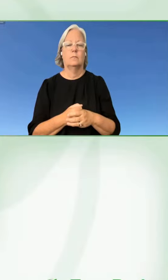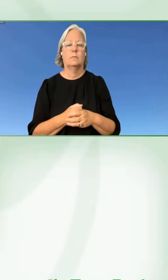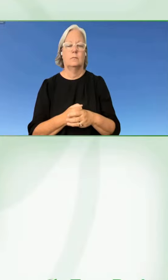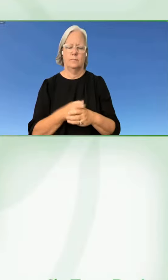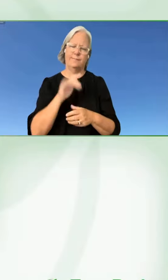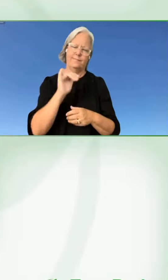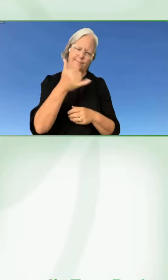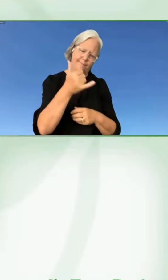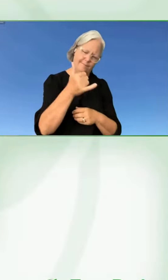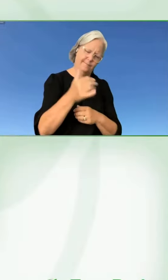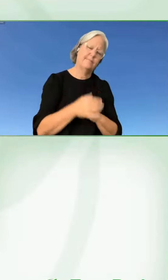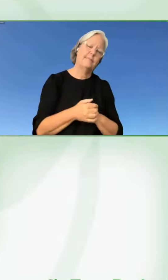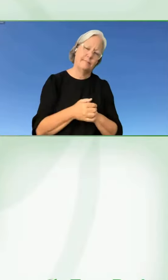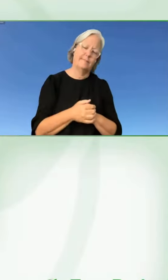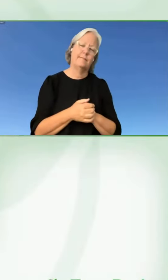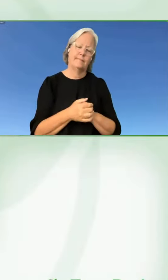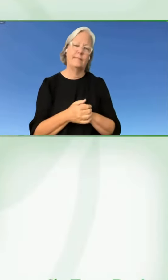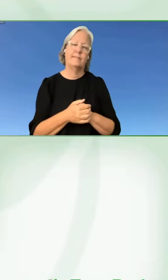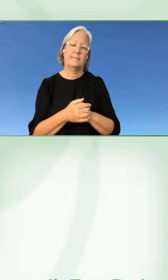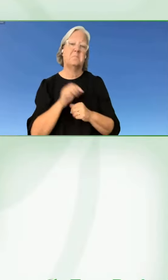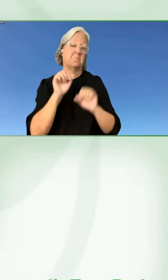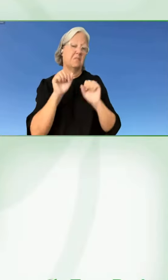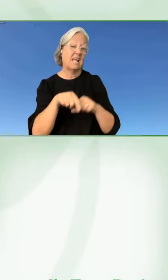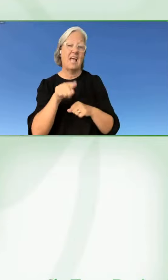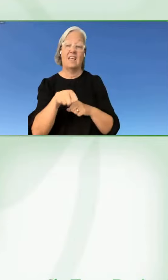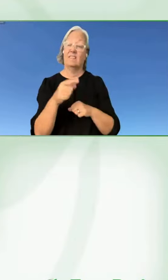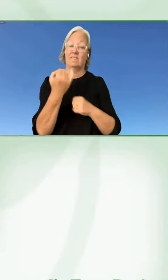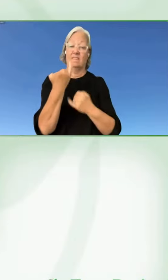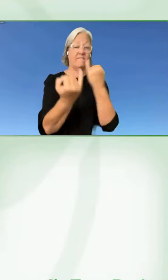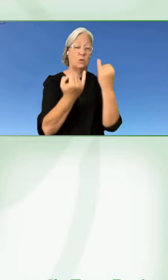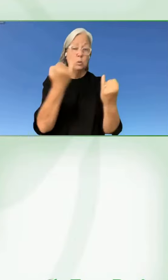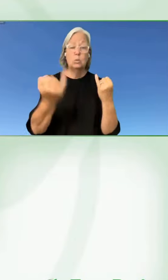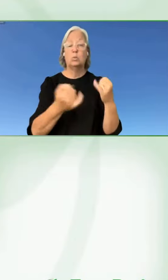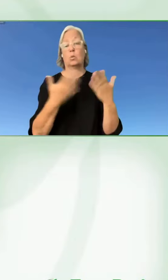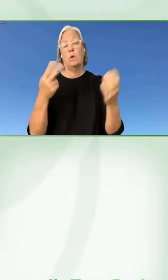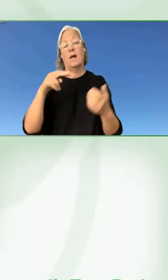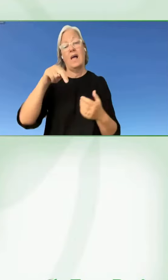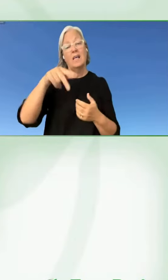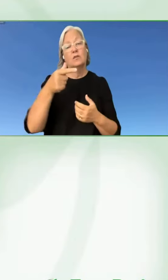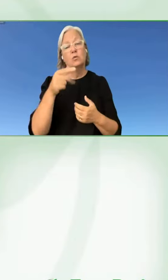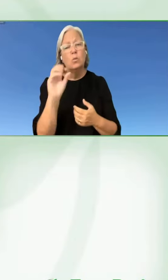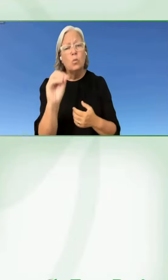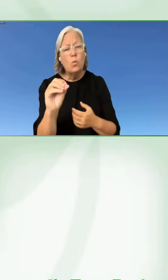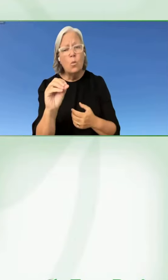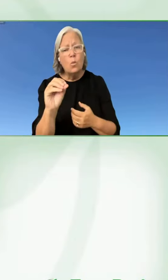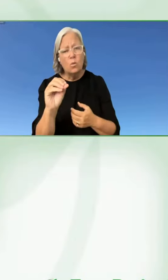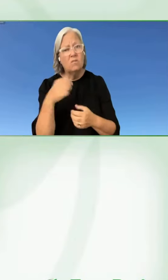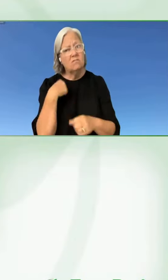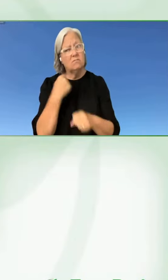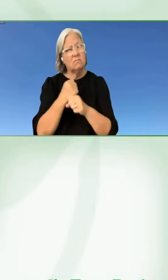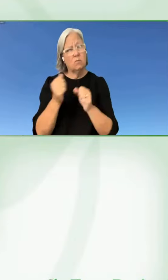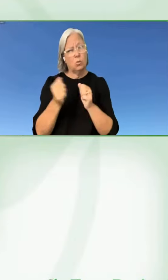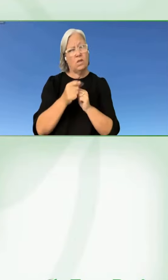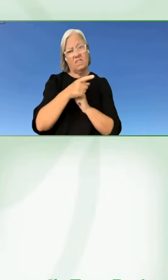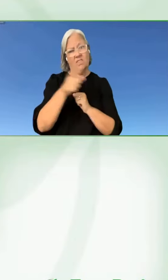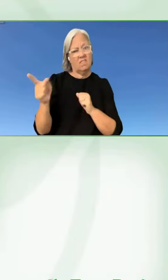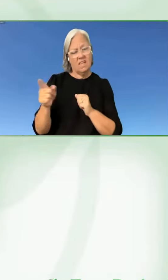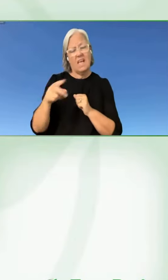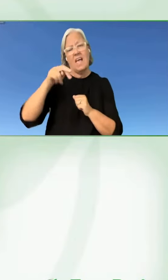So basically PREP simplifies the entire process of remediating PDFs and gives immense cost and time savings. That's it. Thank you.